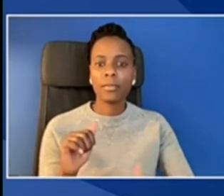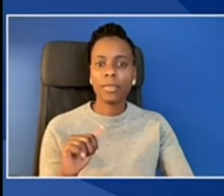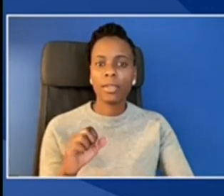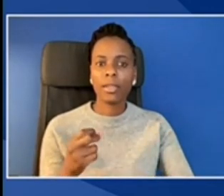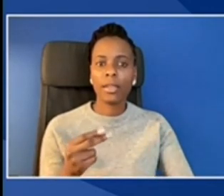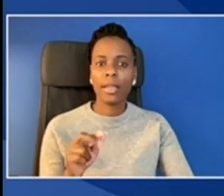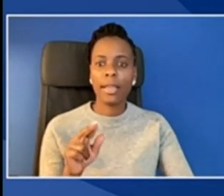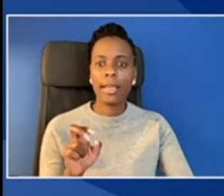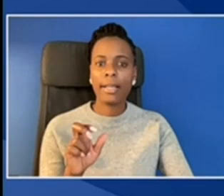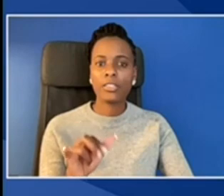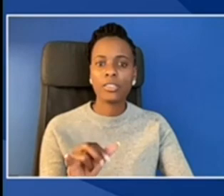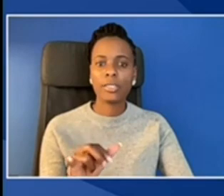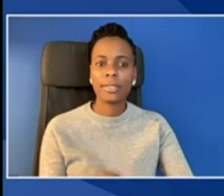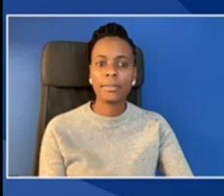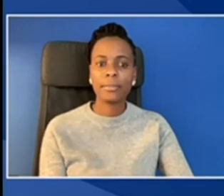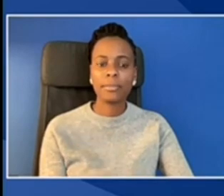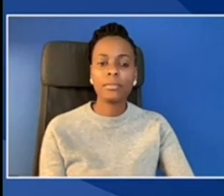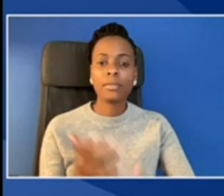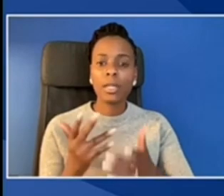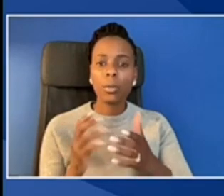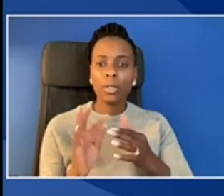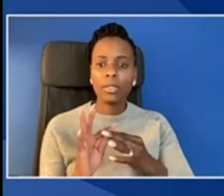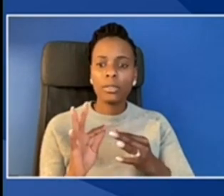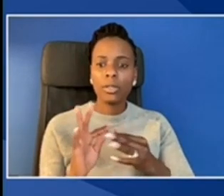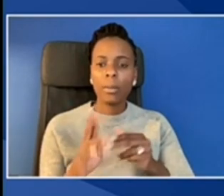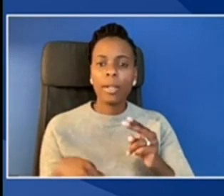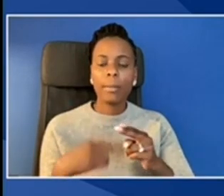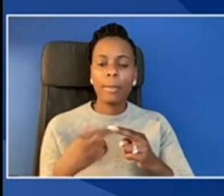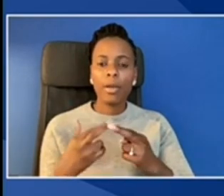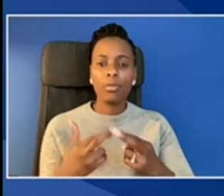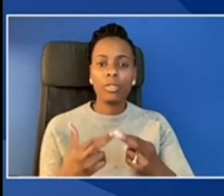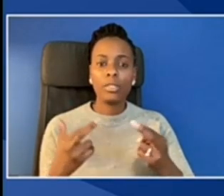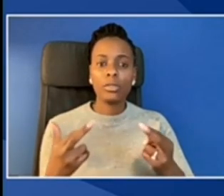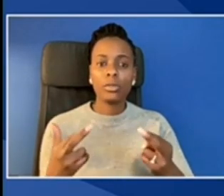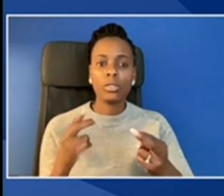I just want to comment on resources to servicers and the burden that they are